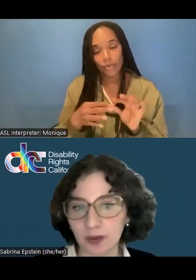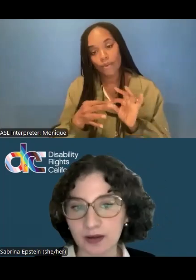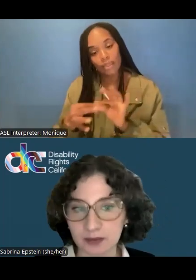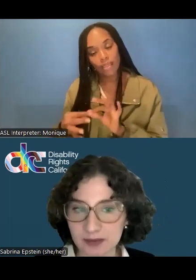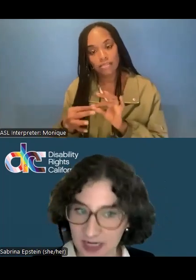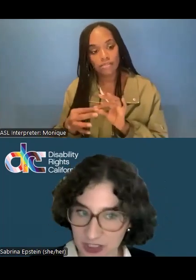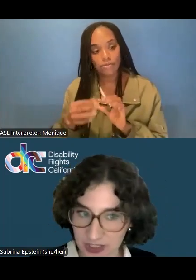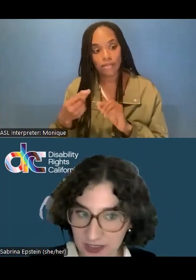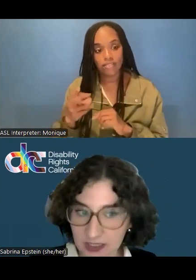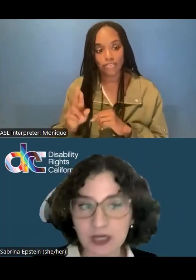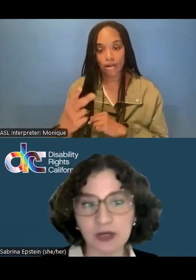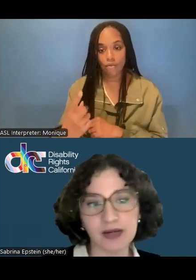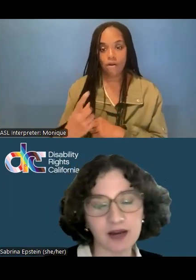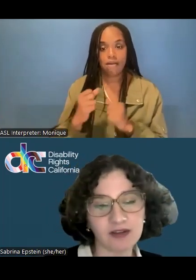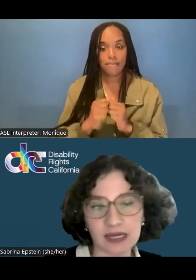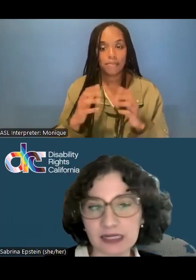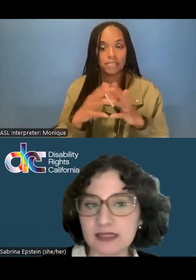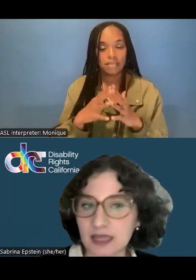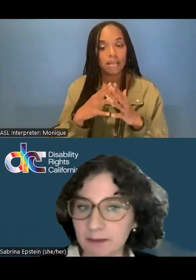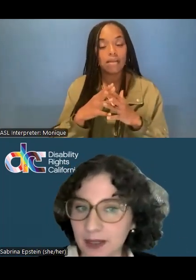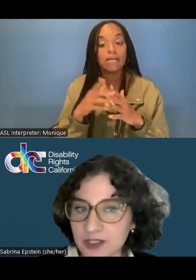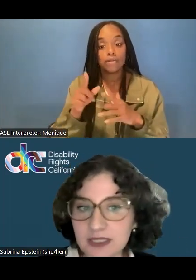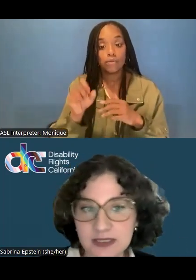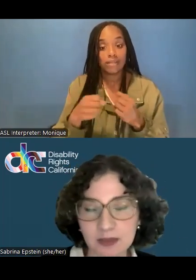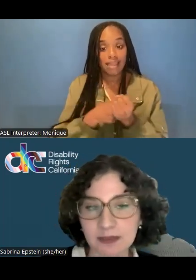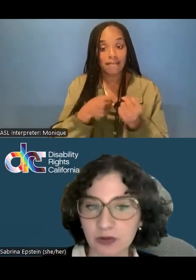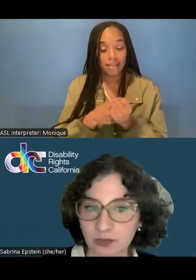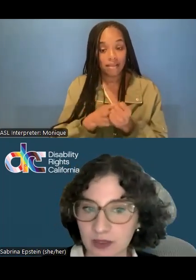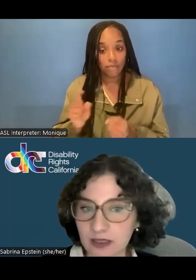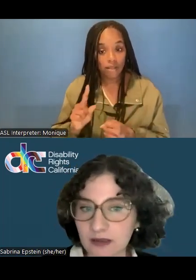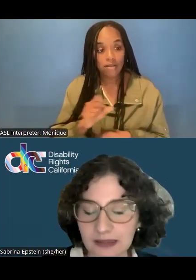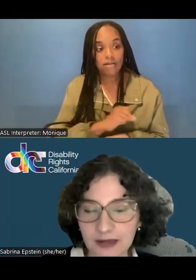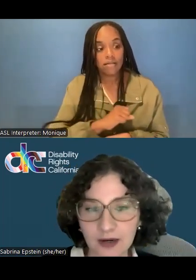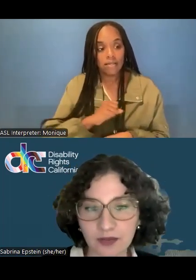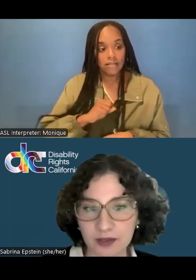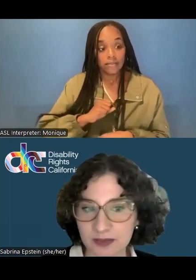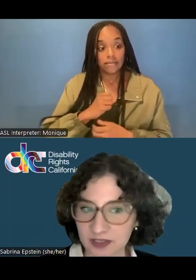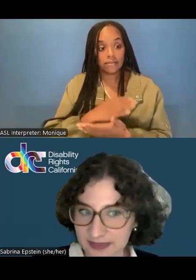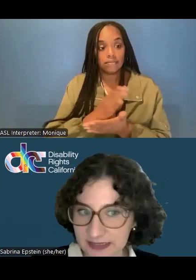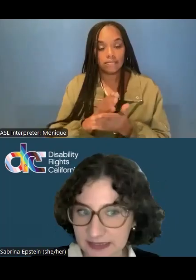implementation, you can advocate in the Senate Budget Subcommittee 3 on Health and Human Services